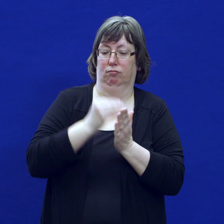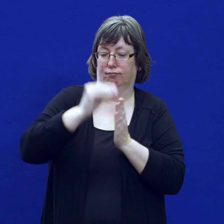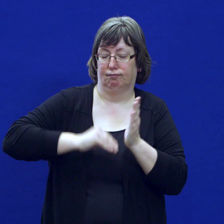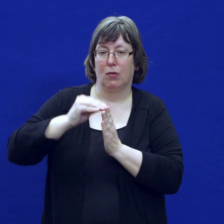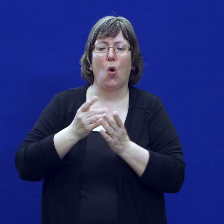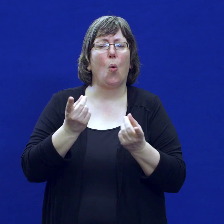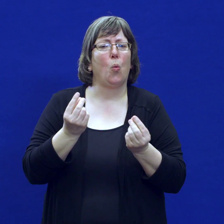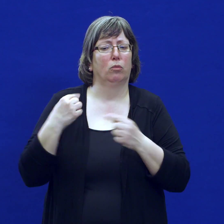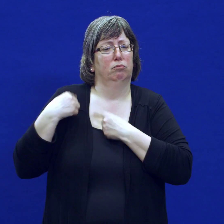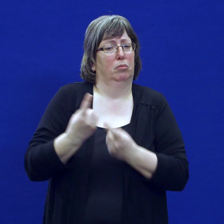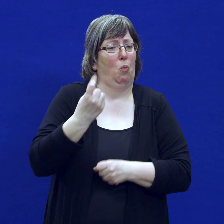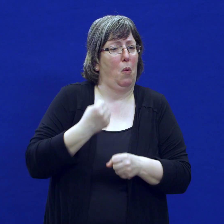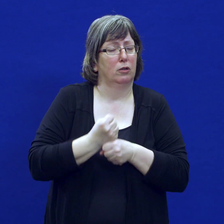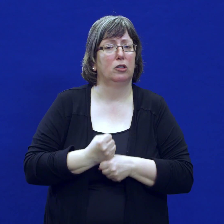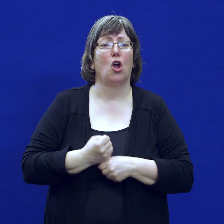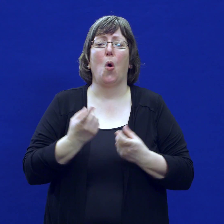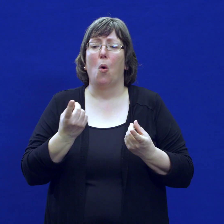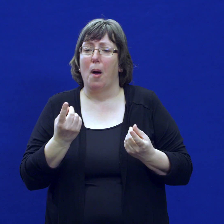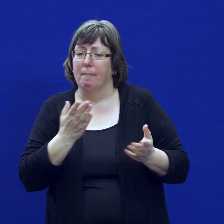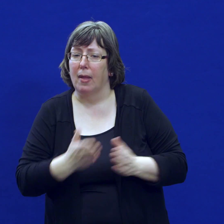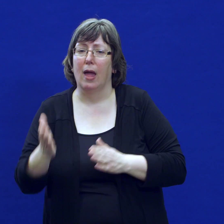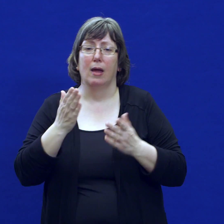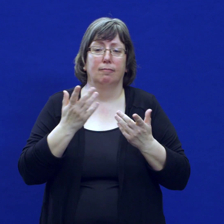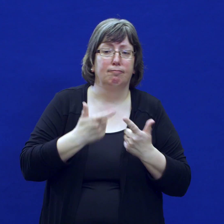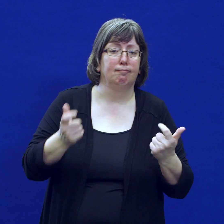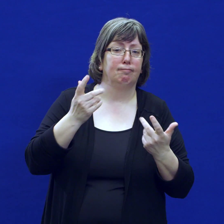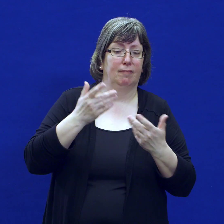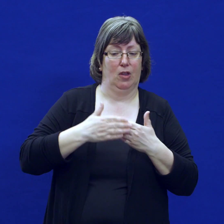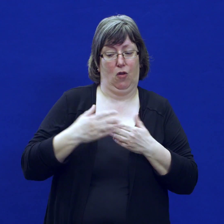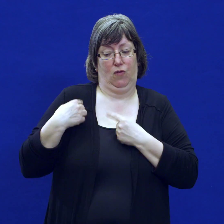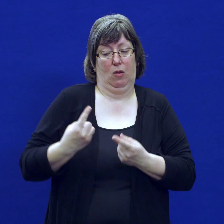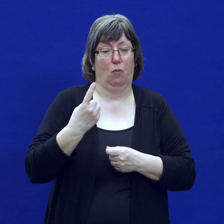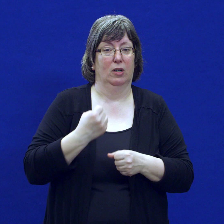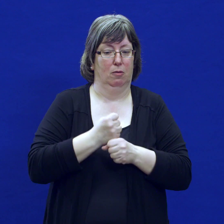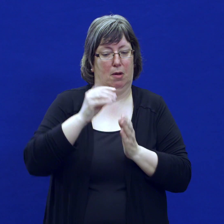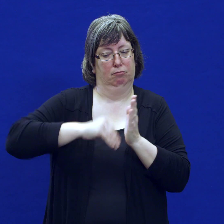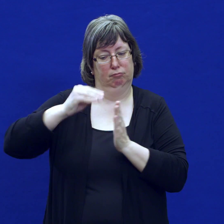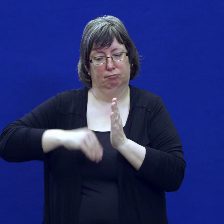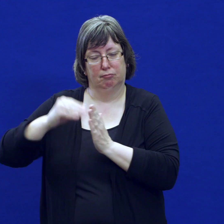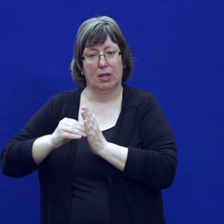of its activities and operations during the preceding fiscal year,